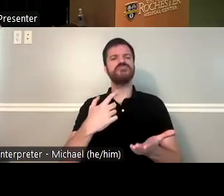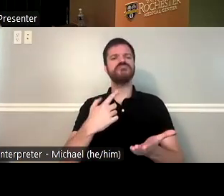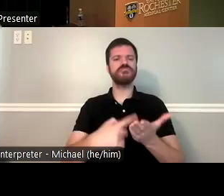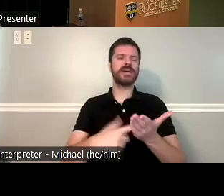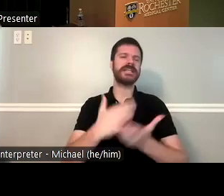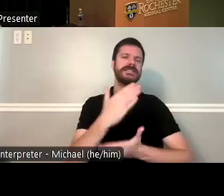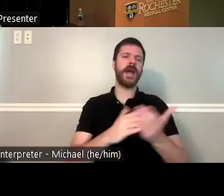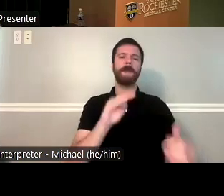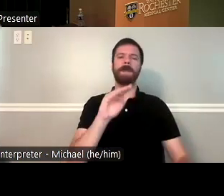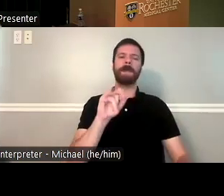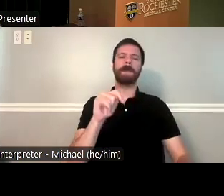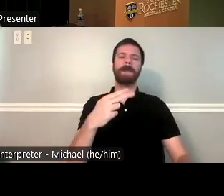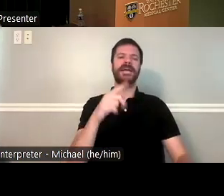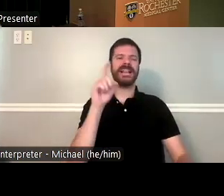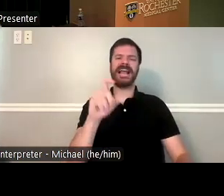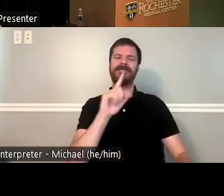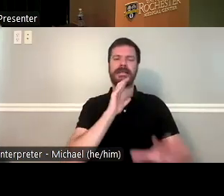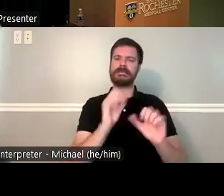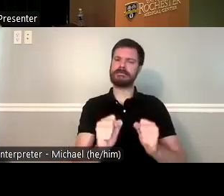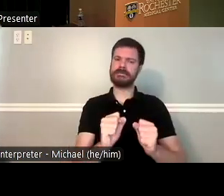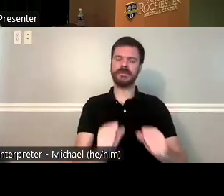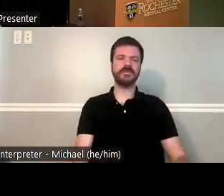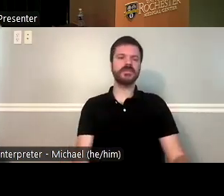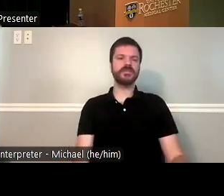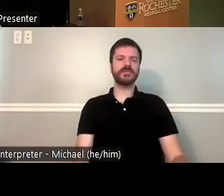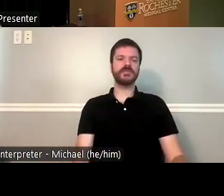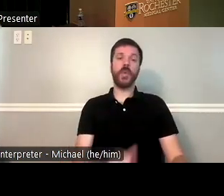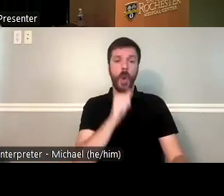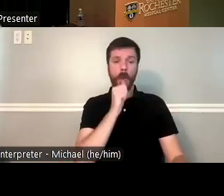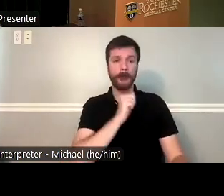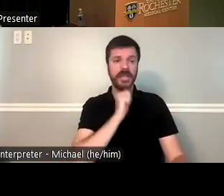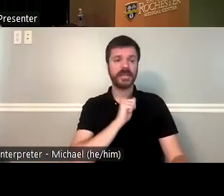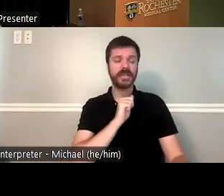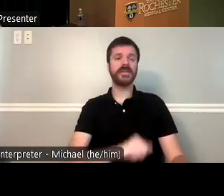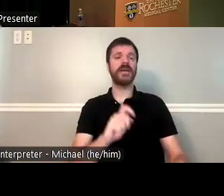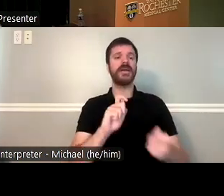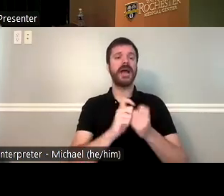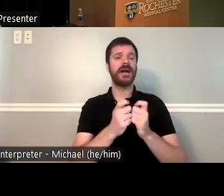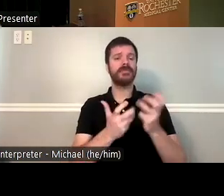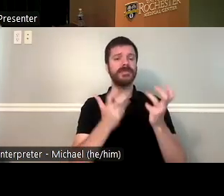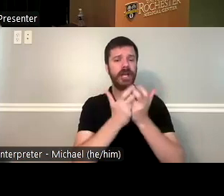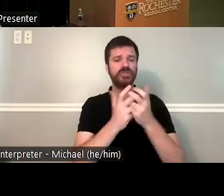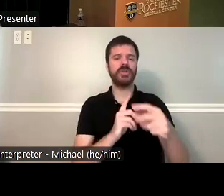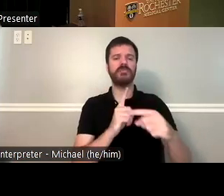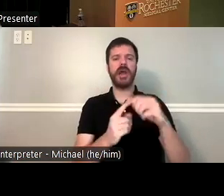to dispel it's about coping adaptation and positive growth uh there's now over three